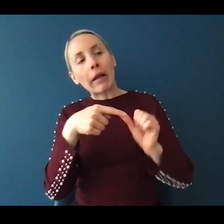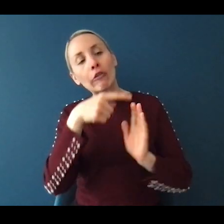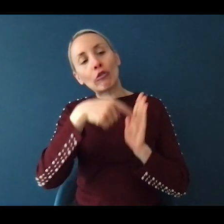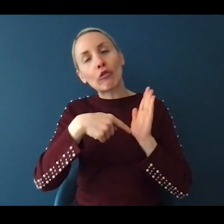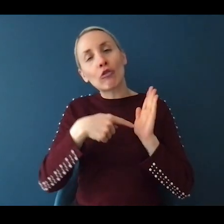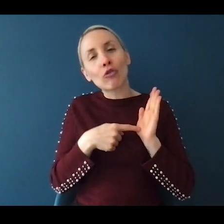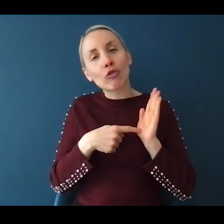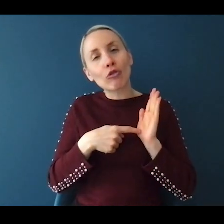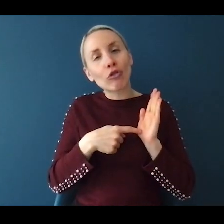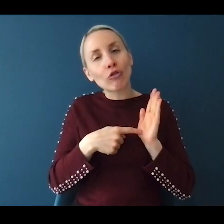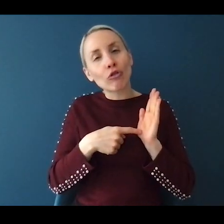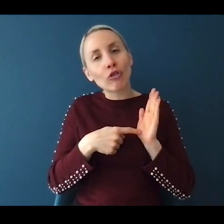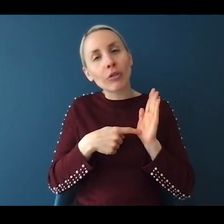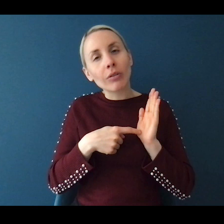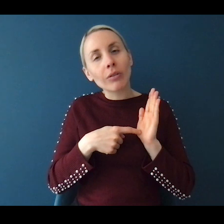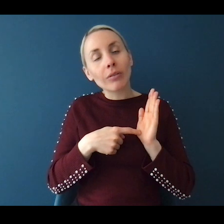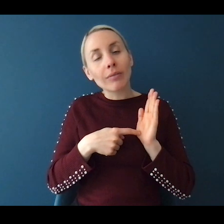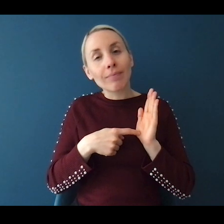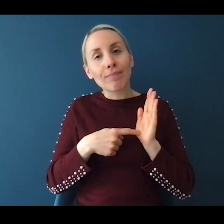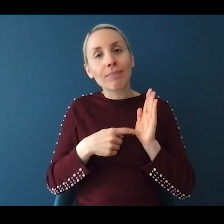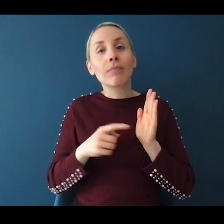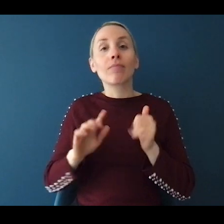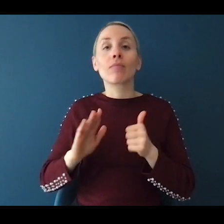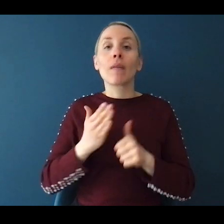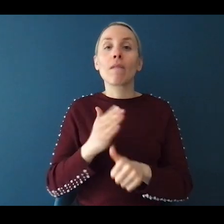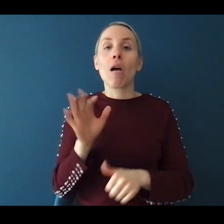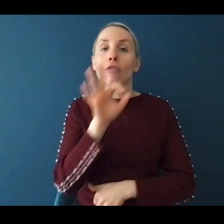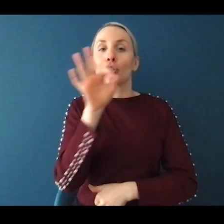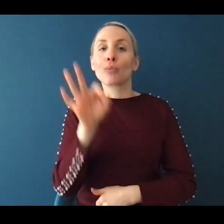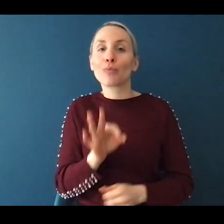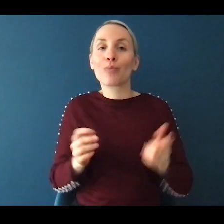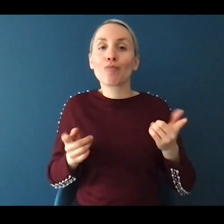thinking about during their applications and are kind of key things that they're keen to